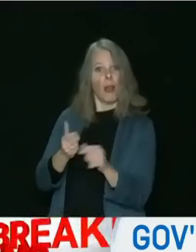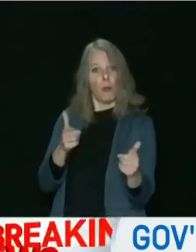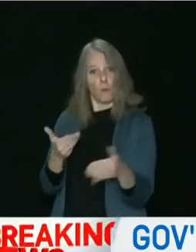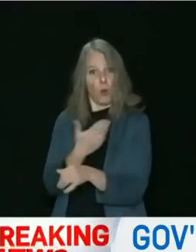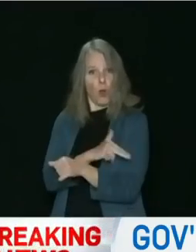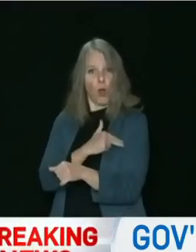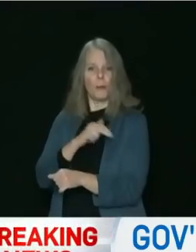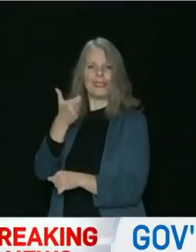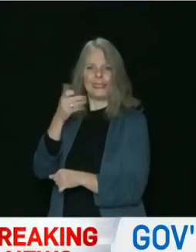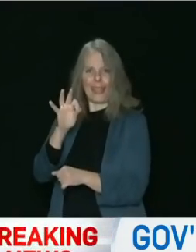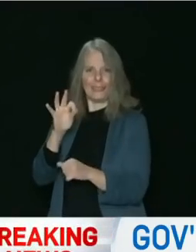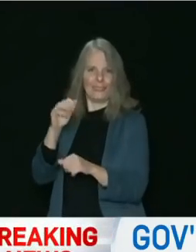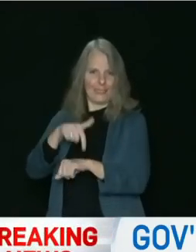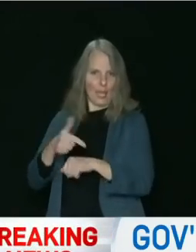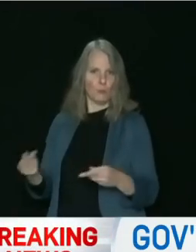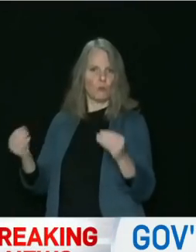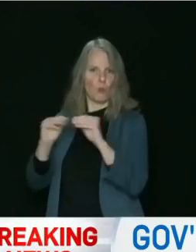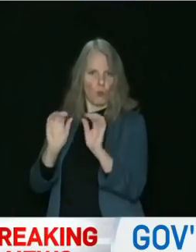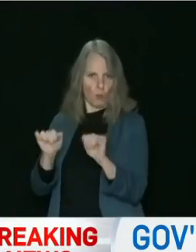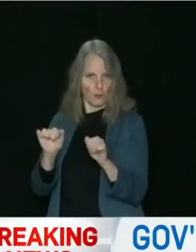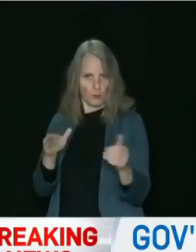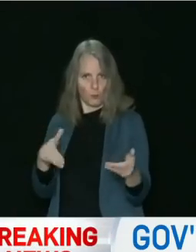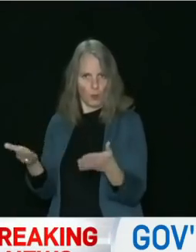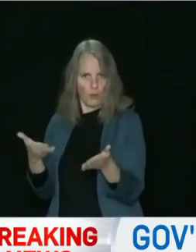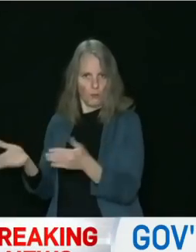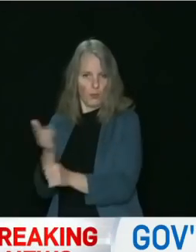PREDOMINANT VARIANT, PEOPLE WHO